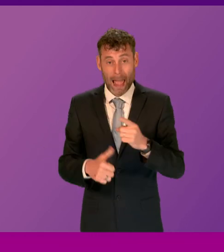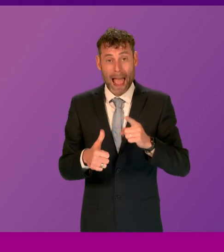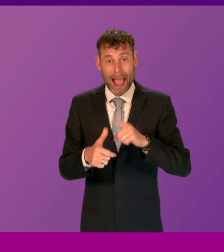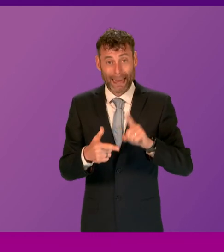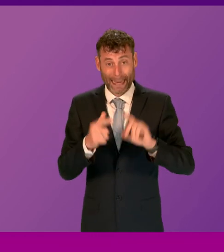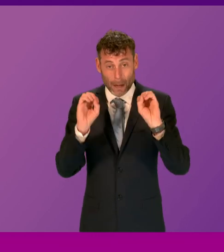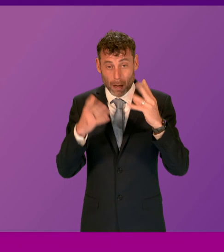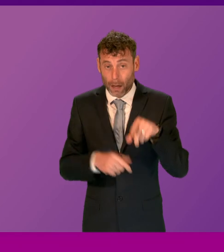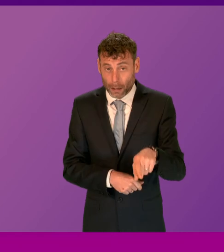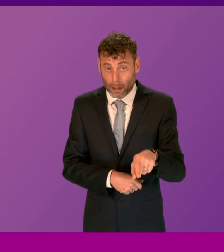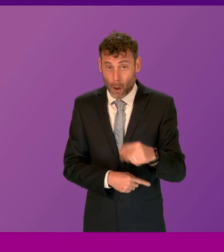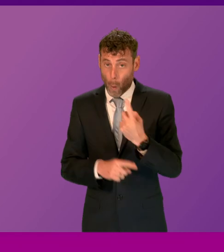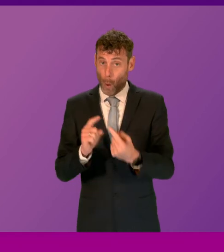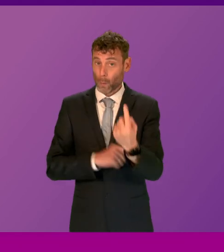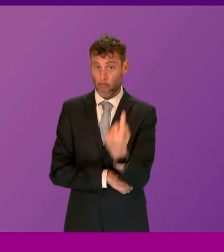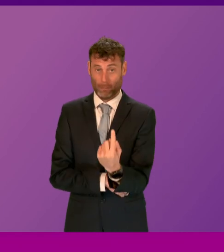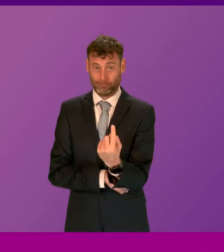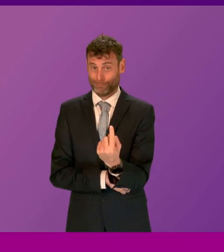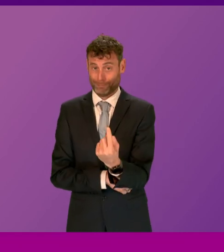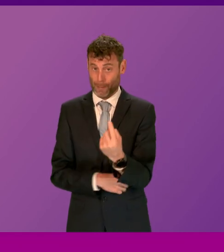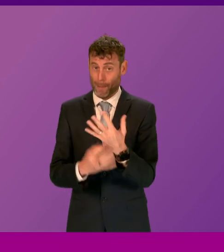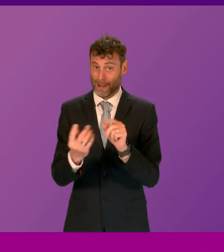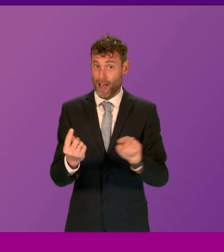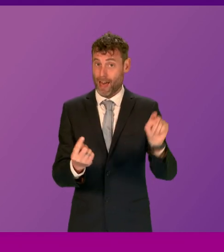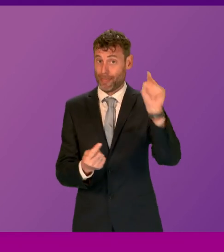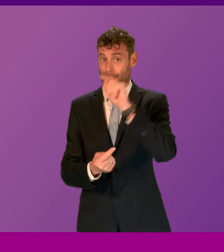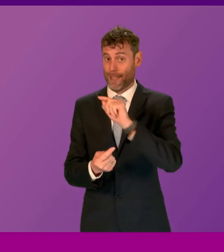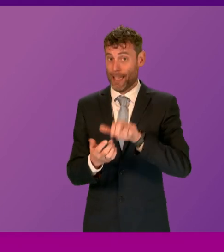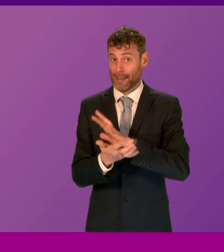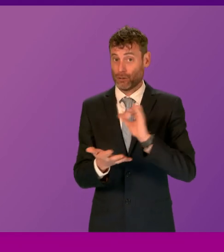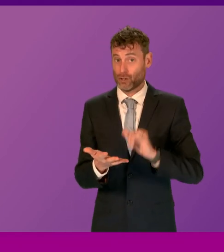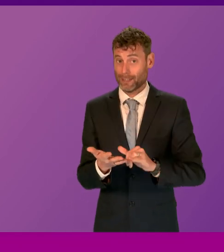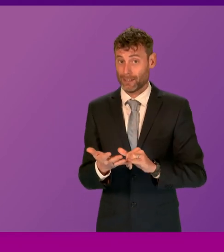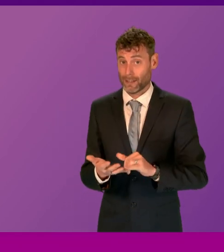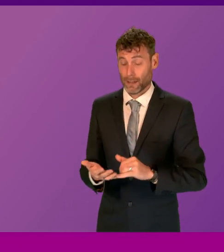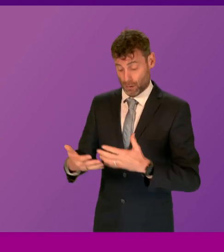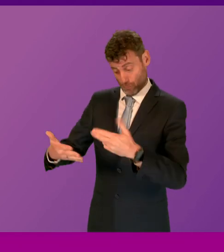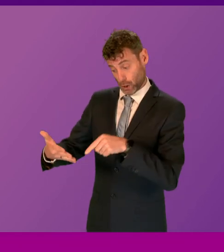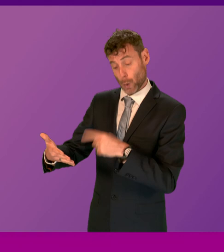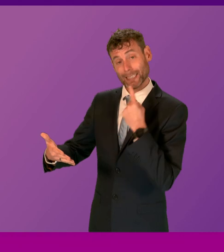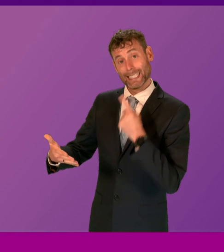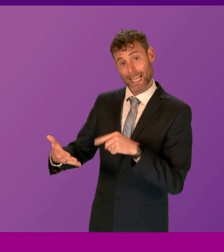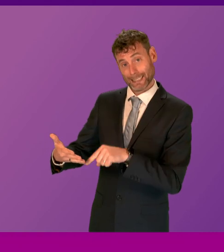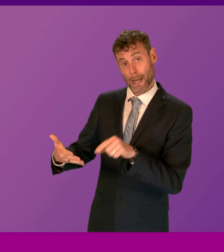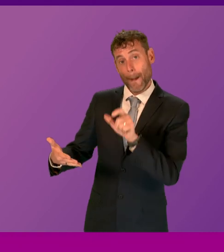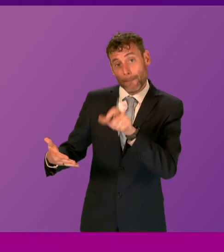across our NHS. This week, we learned that patients in Scotland’s NHS are nearly 30 times more likely to be